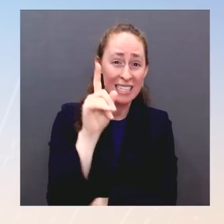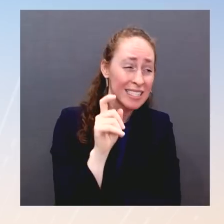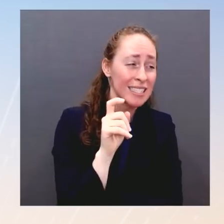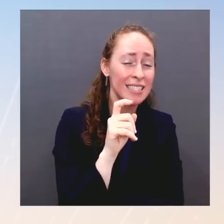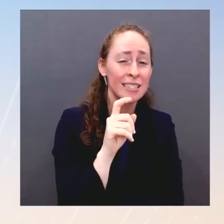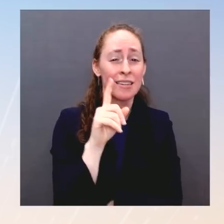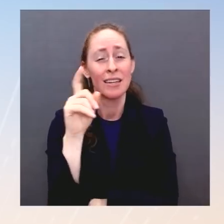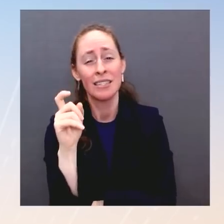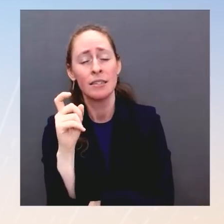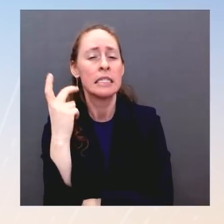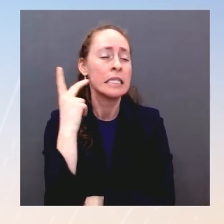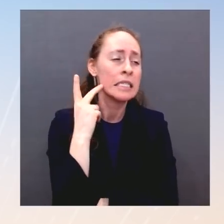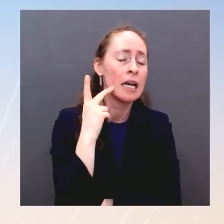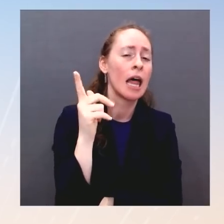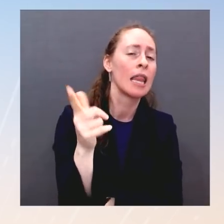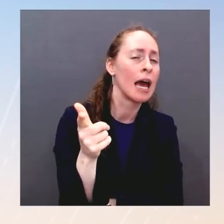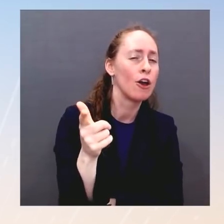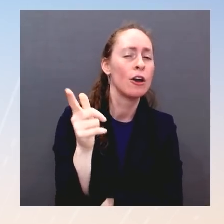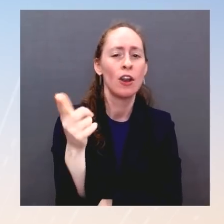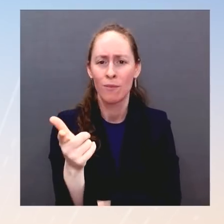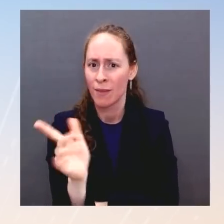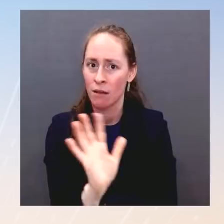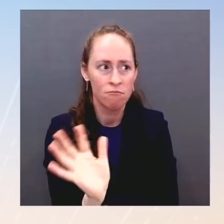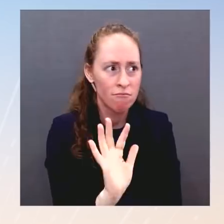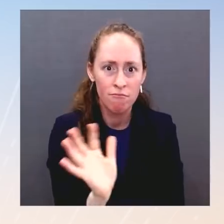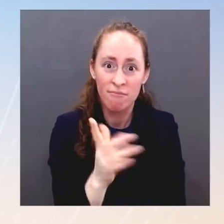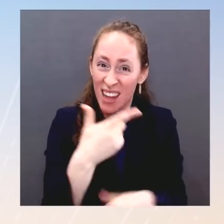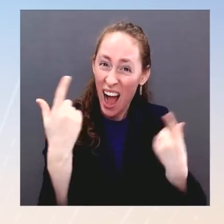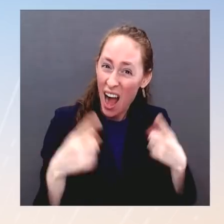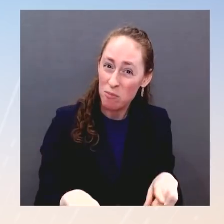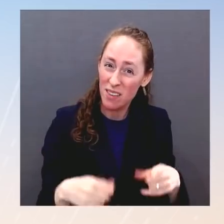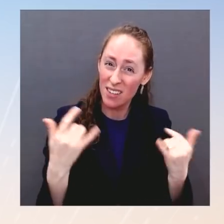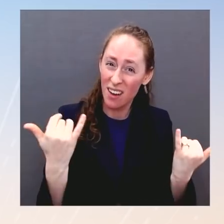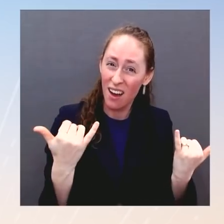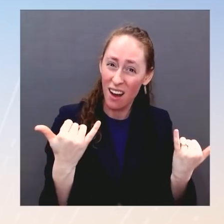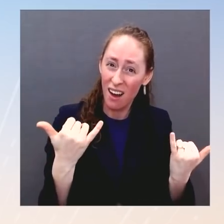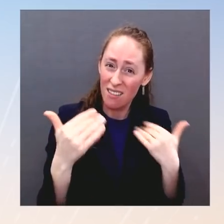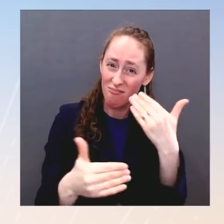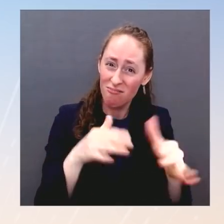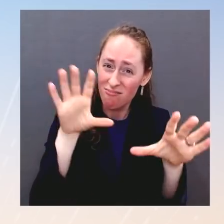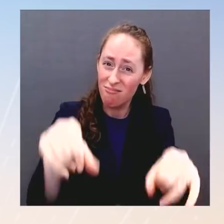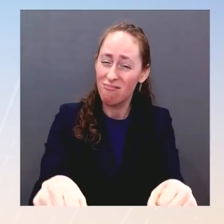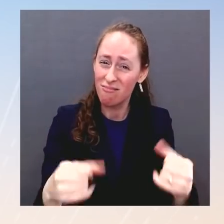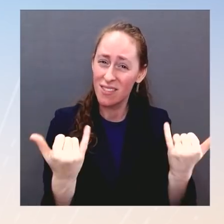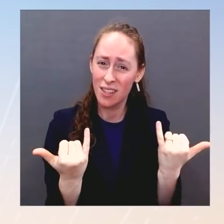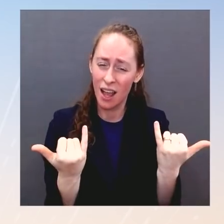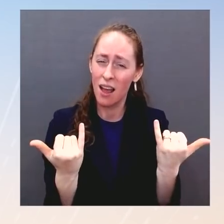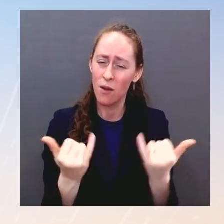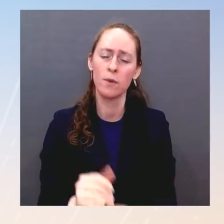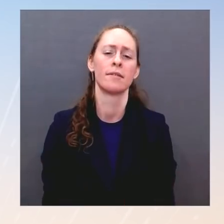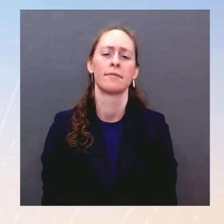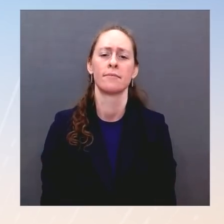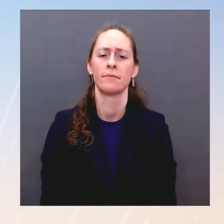it's also important to be a part of the effort to mitigate and minimize the impact on global markets and gloi-